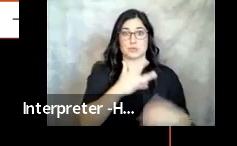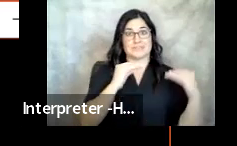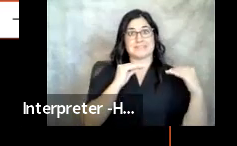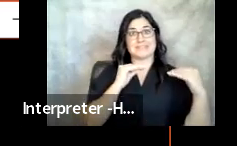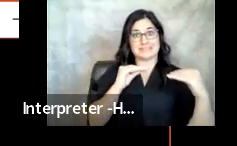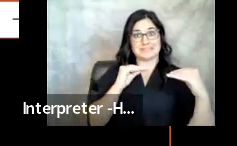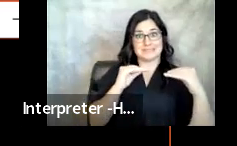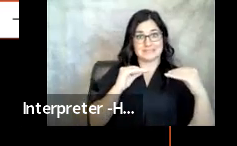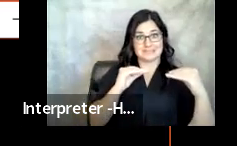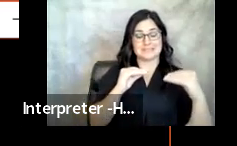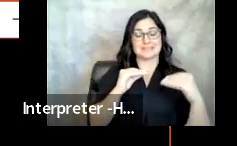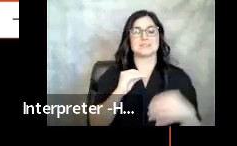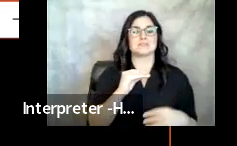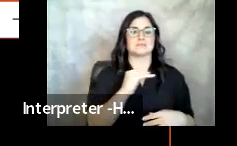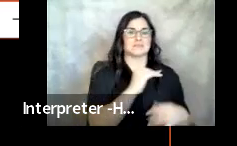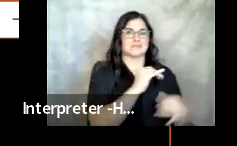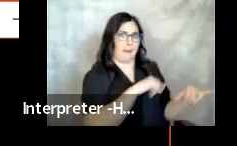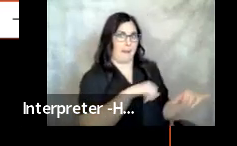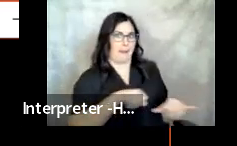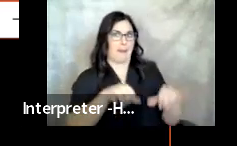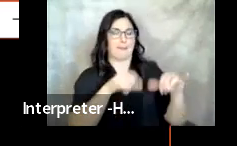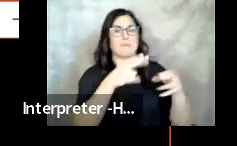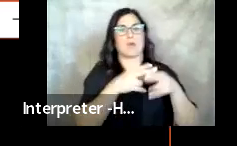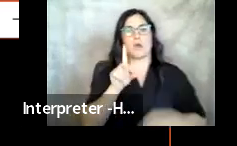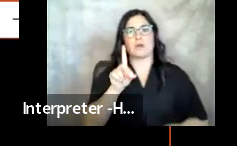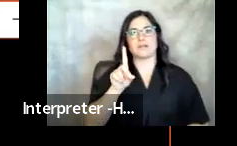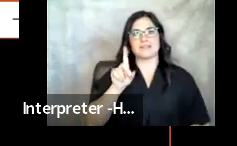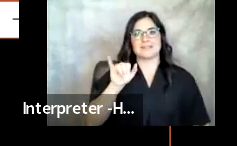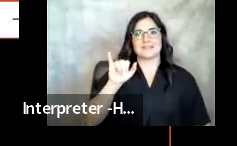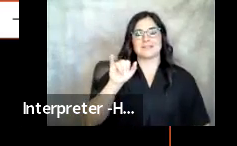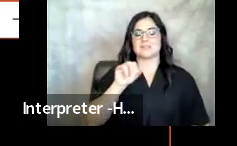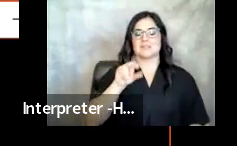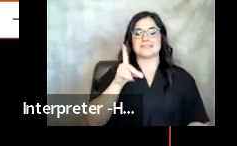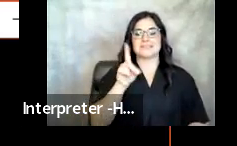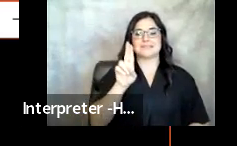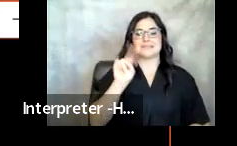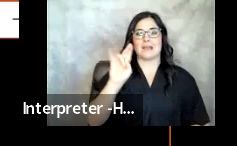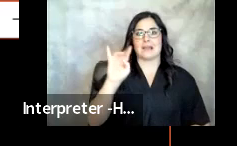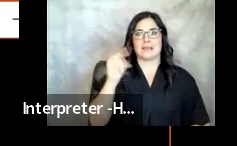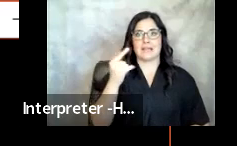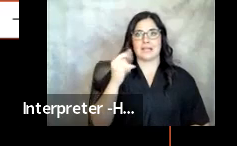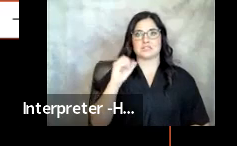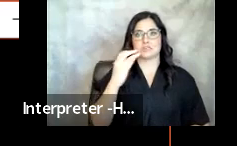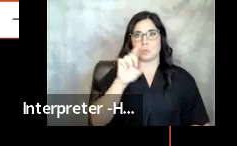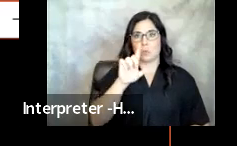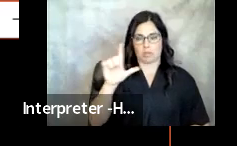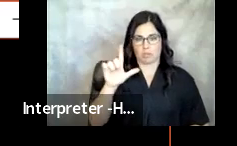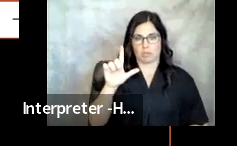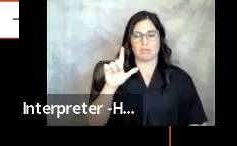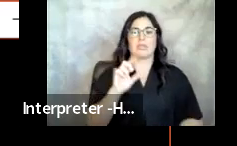Among historians called the Dunning. School. Oh, there's a here's a slide of the lost